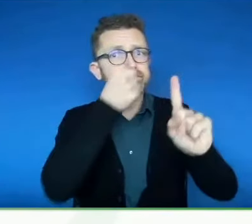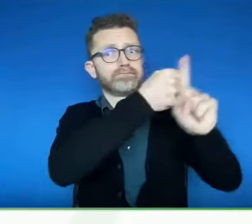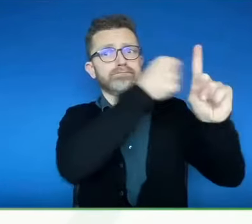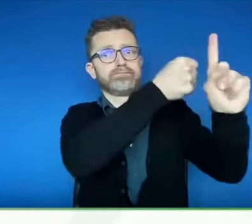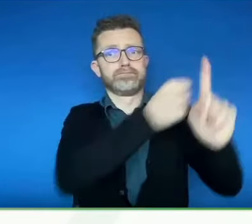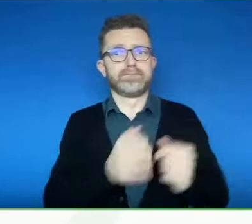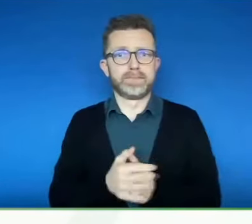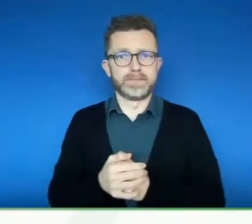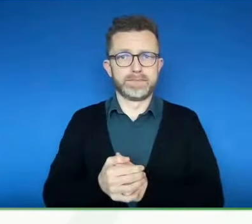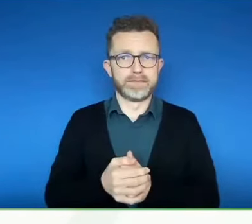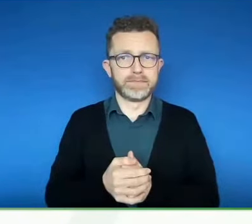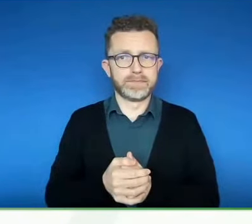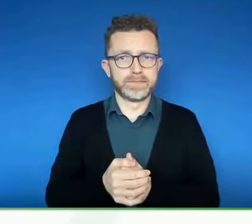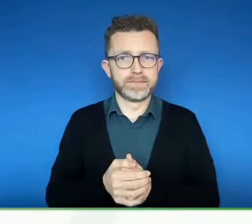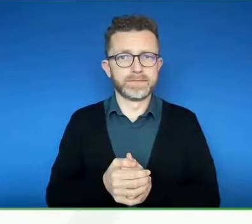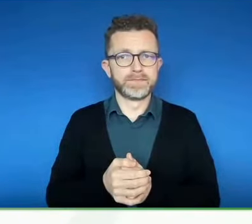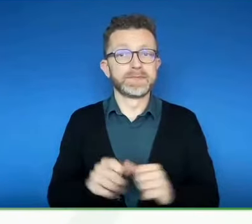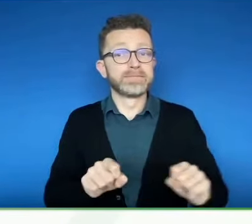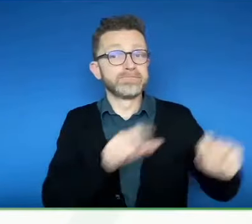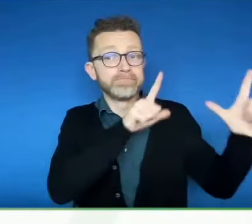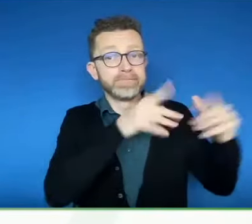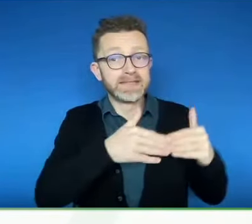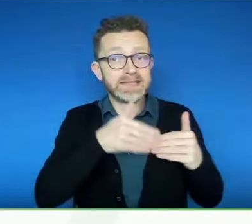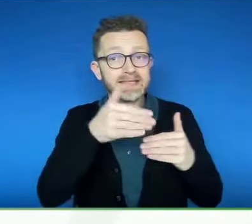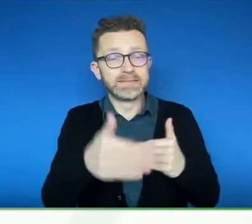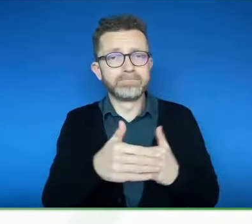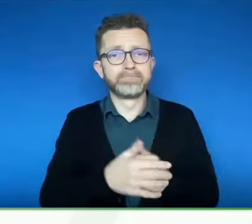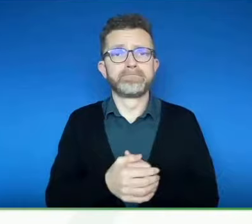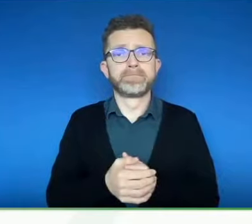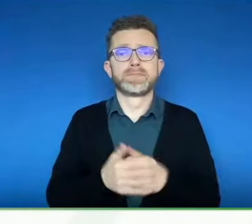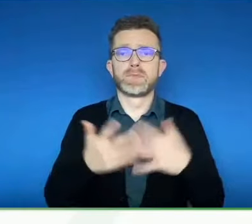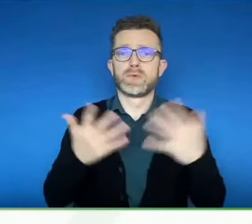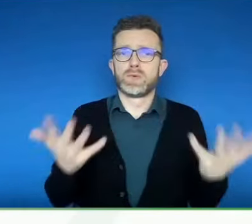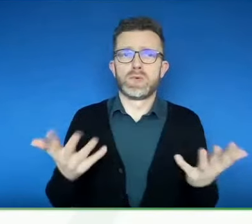We basically build up character and we try to strengthen their